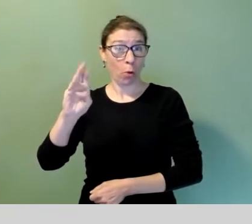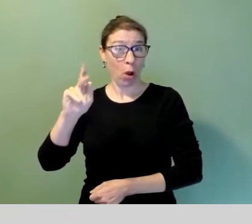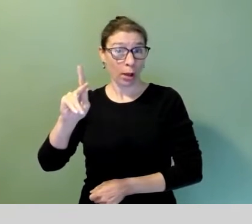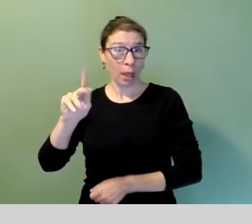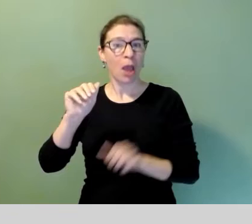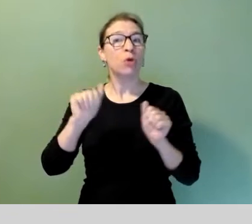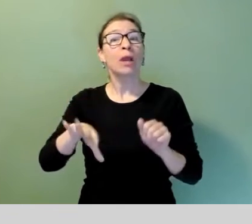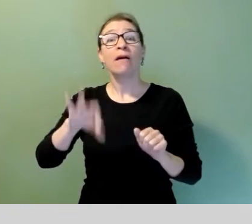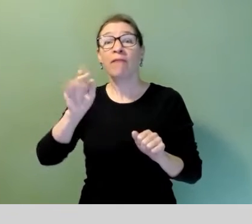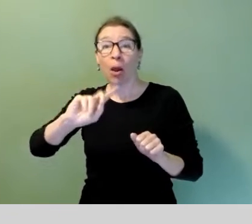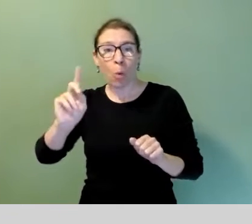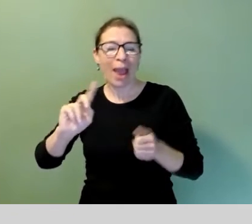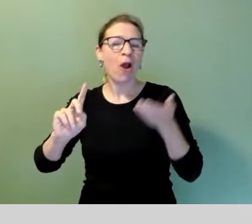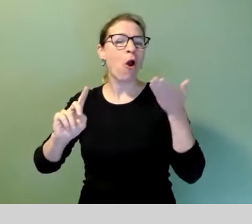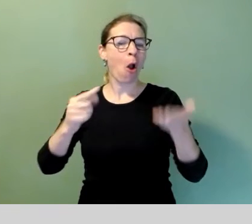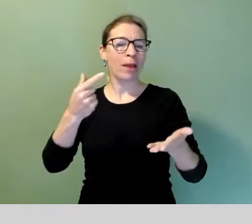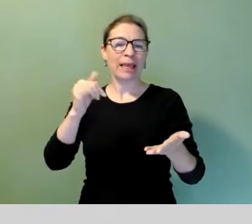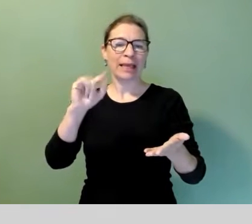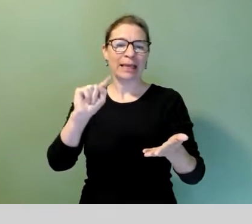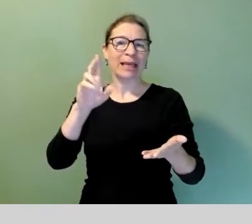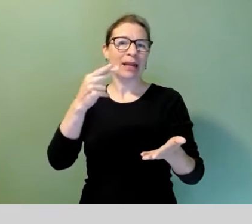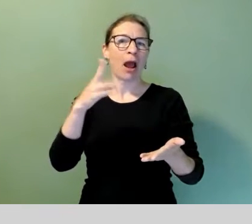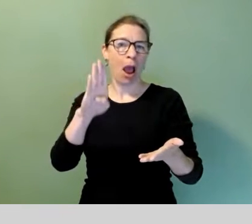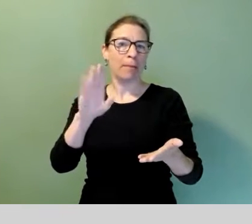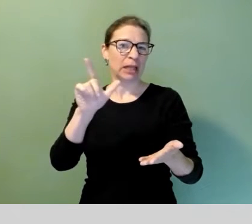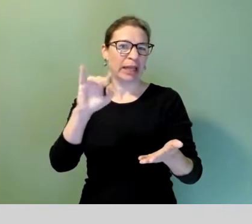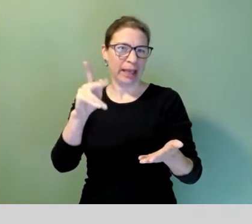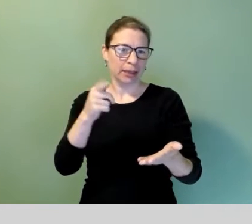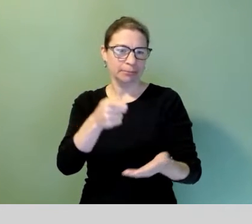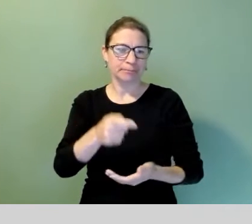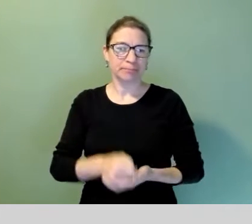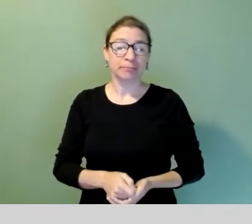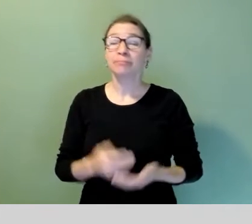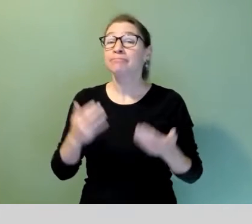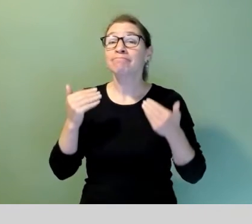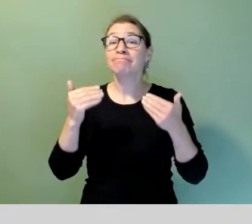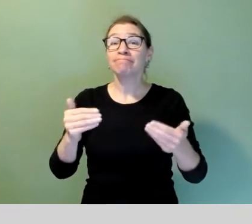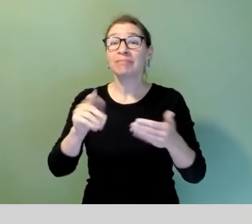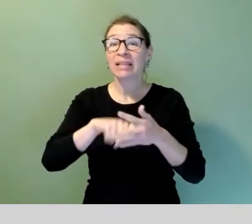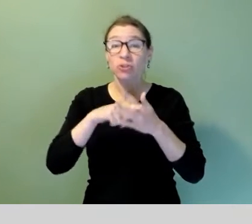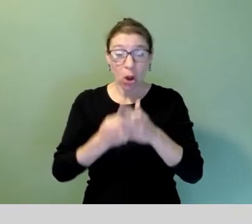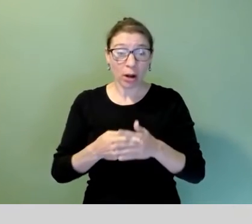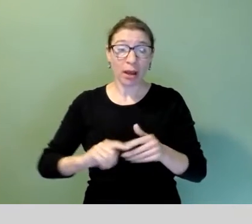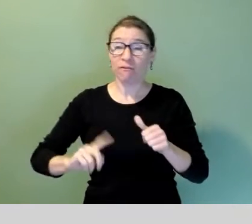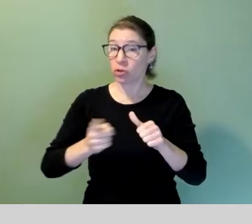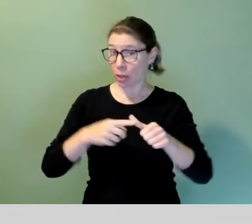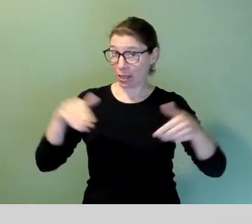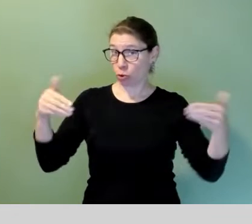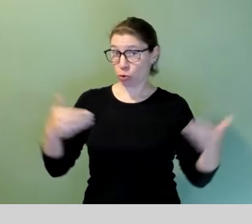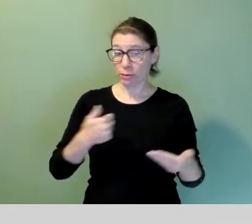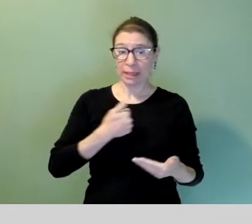in the link that you see on your screen right now. So let's get started. First of all, let me introduce myself.